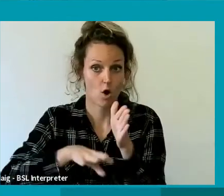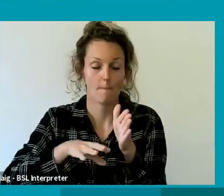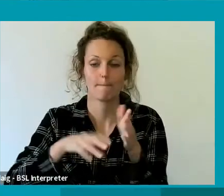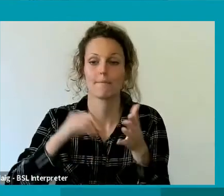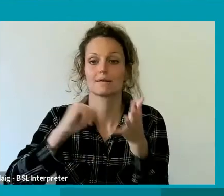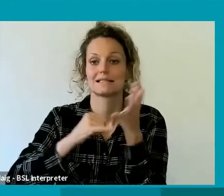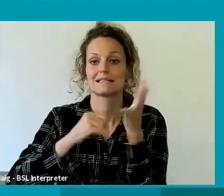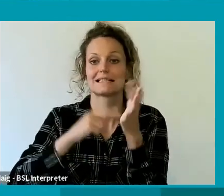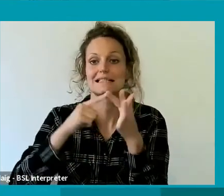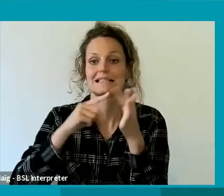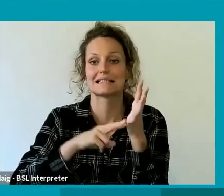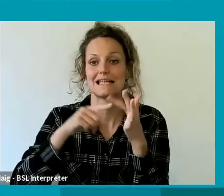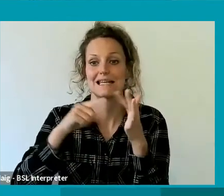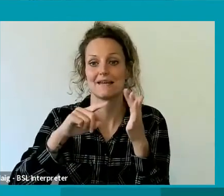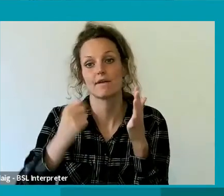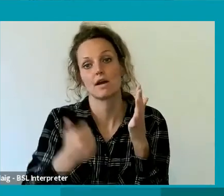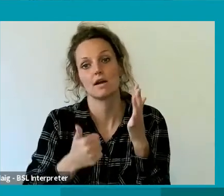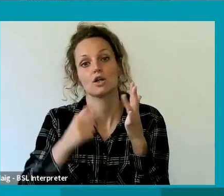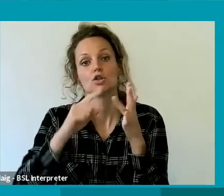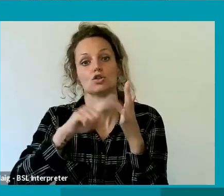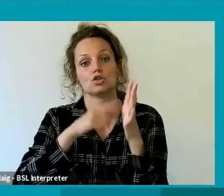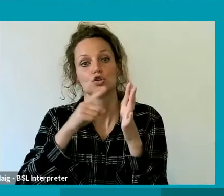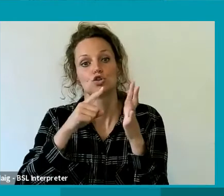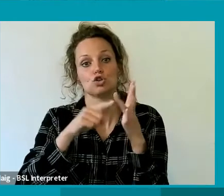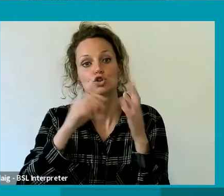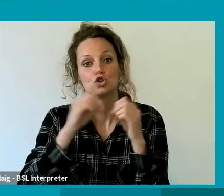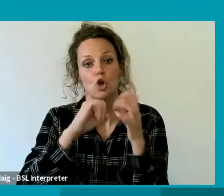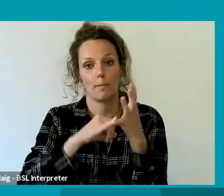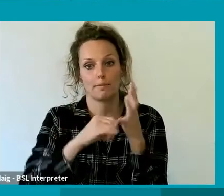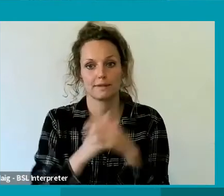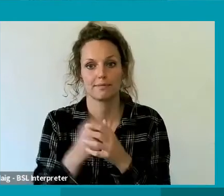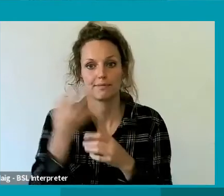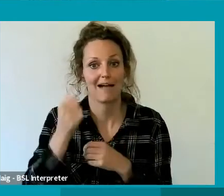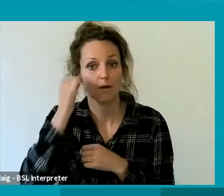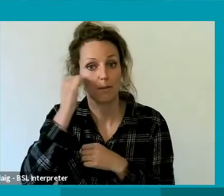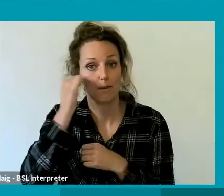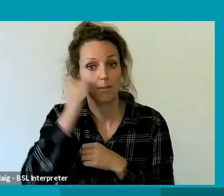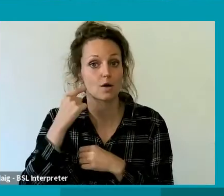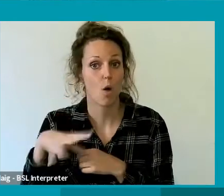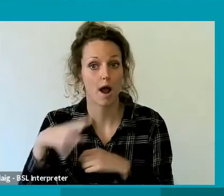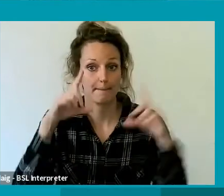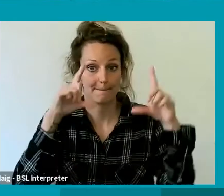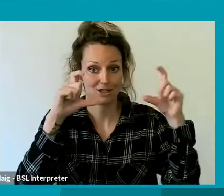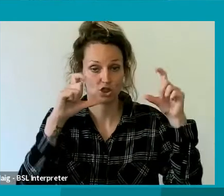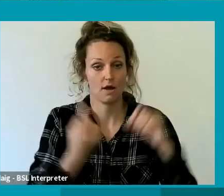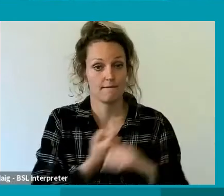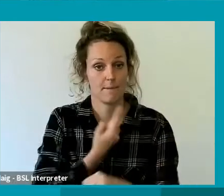of myself and the text says Rosa M Breen, creative coach, mentor